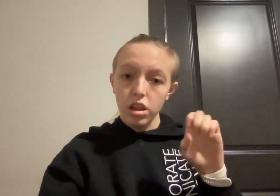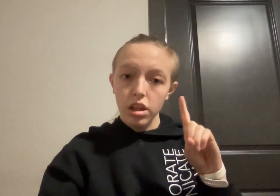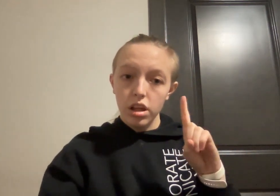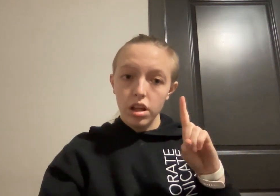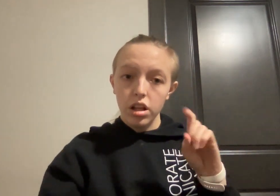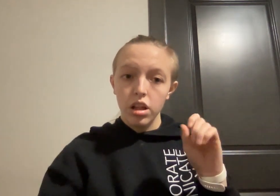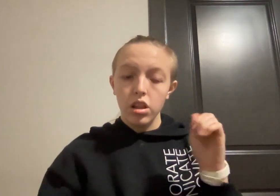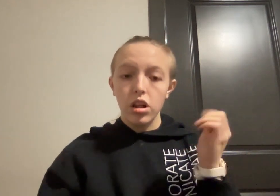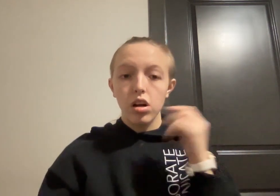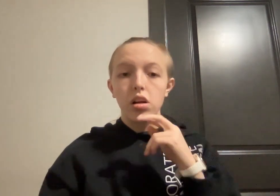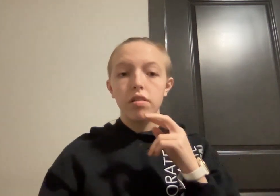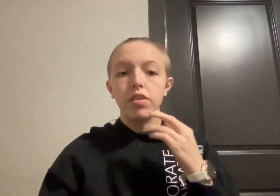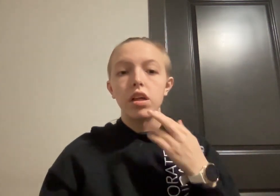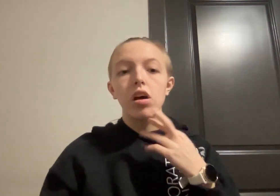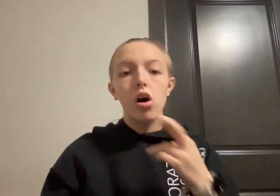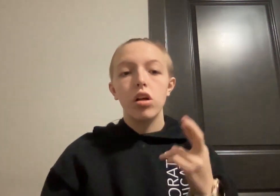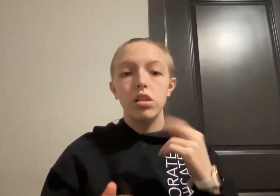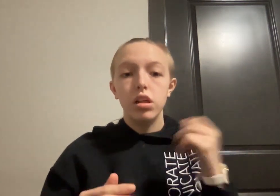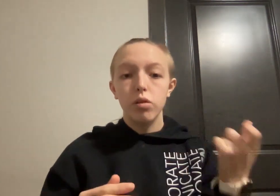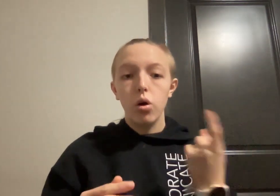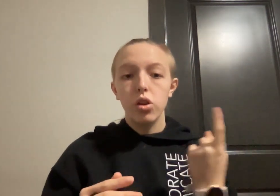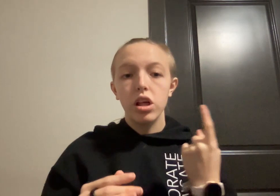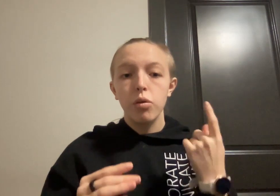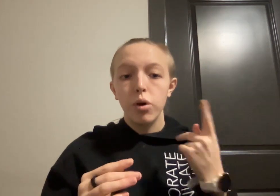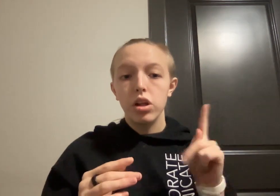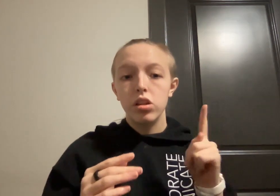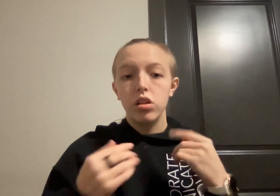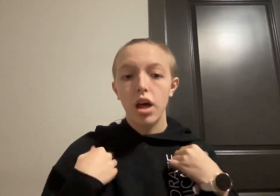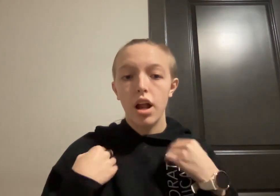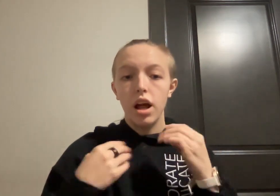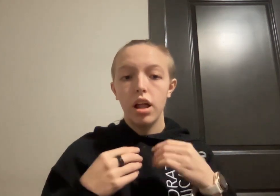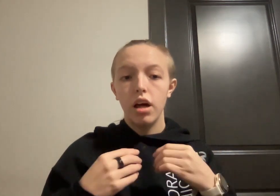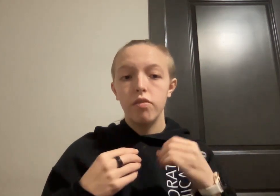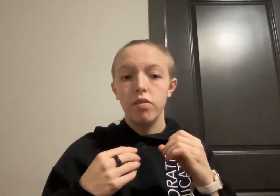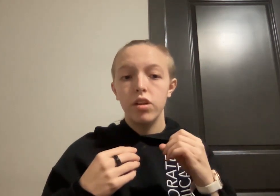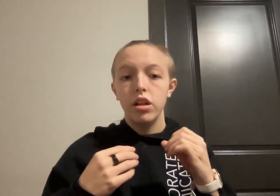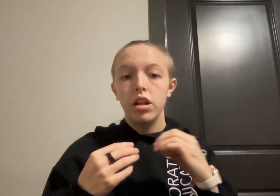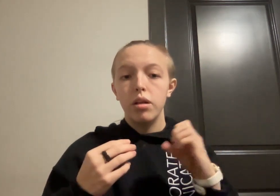they are the only ones that have been affected